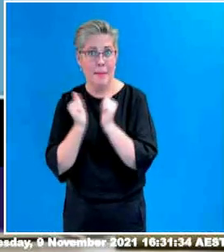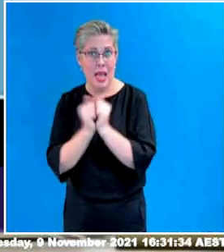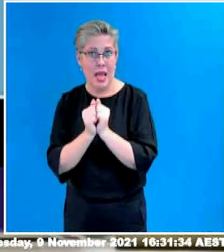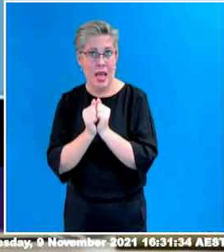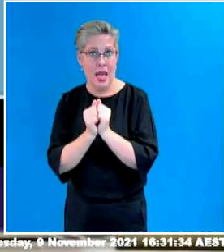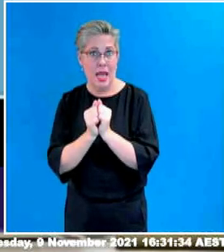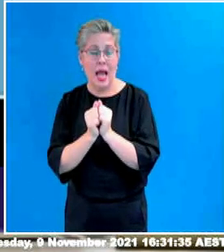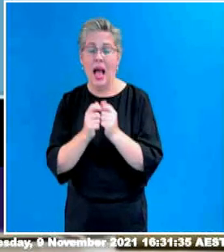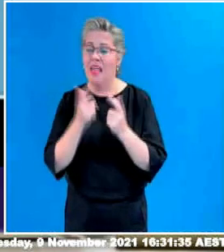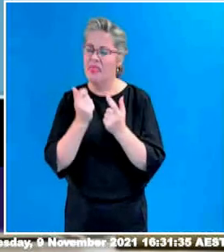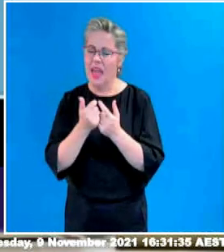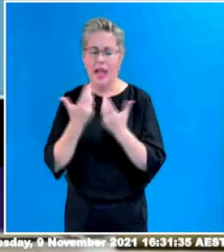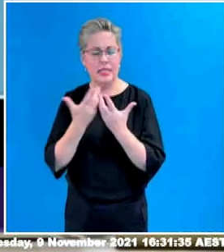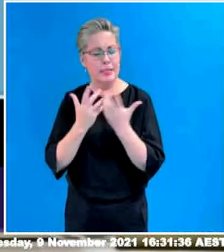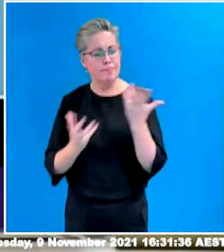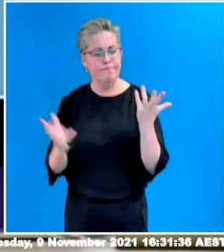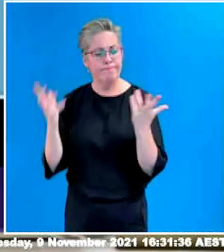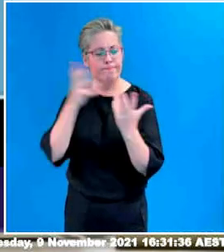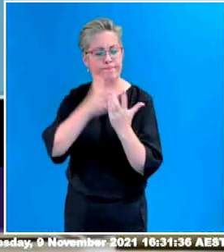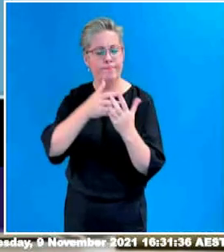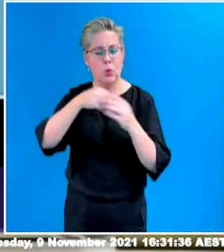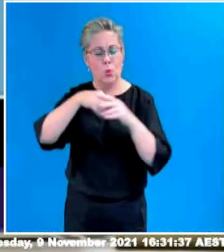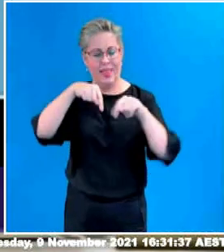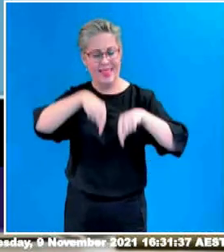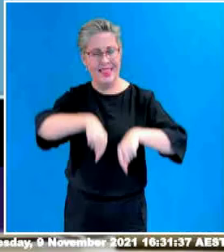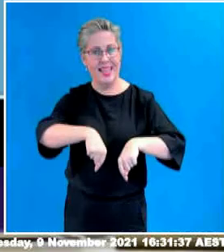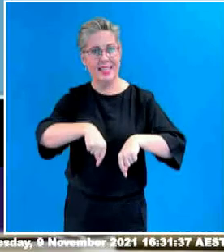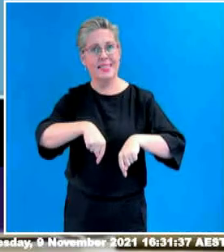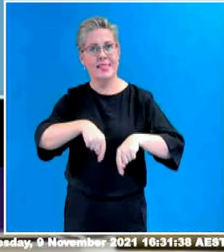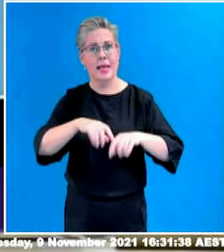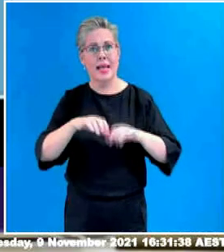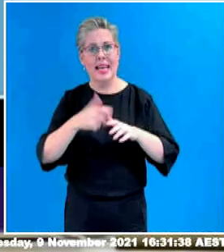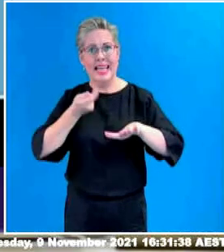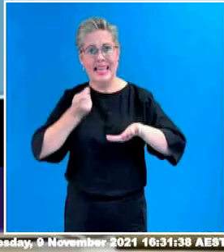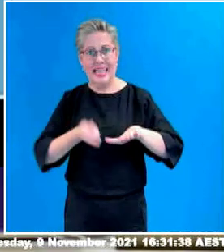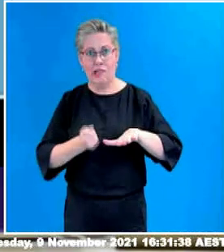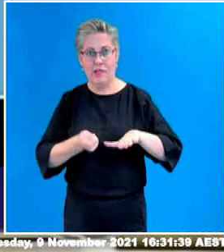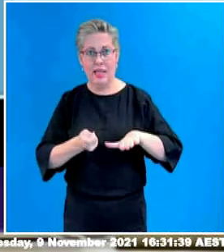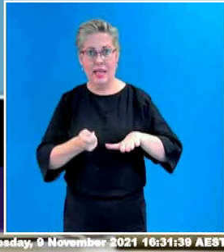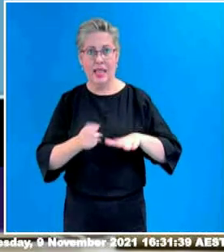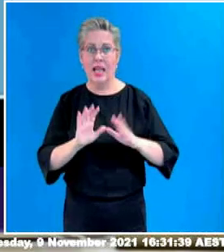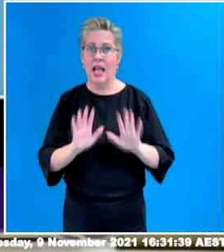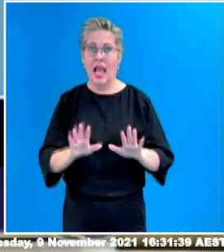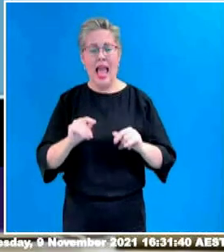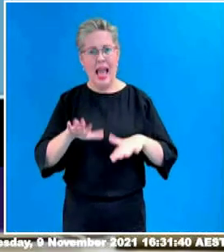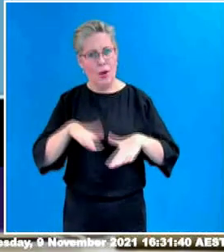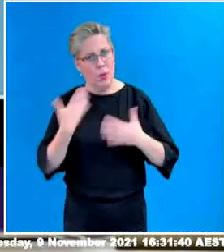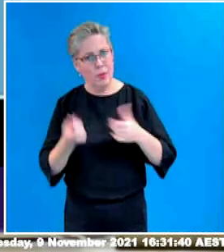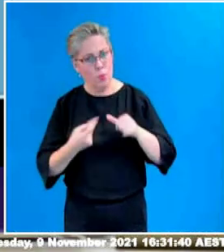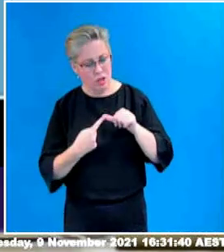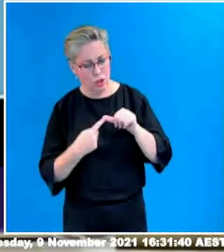tangential to this hearing's concerns but which the Commonwealth would not wish to go unanswered.